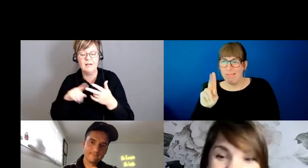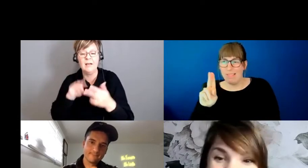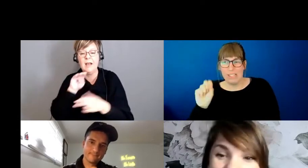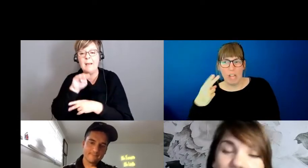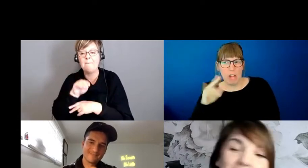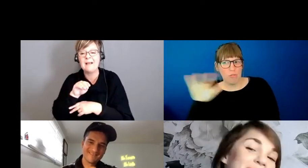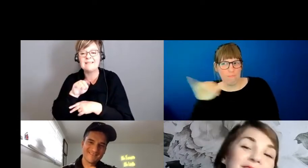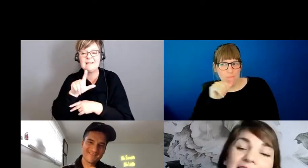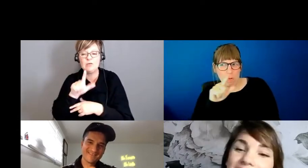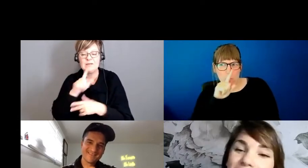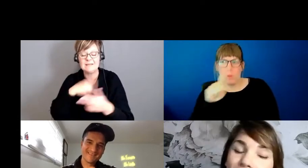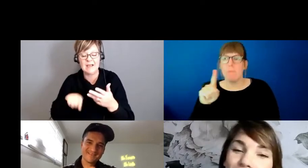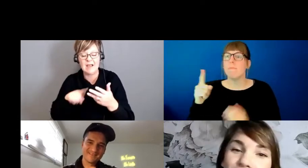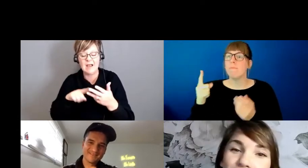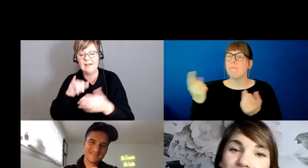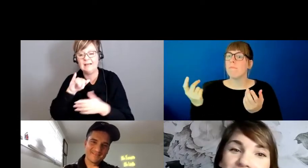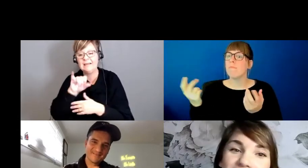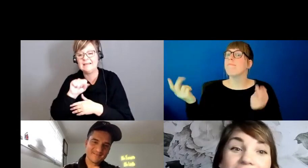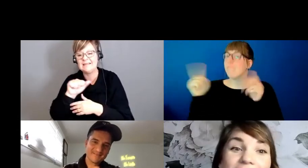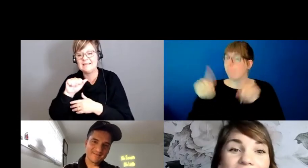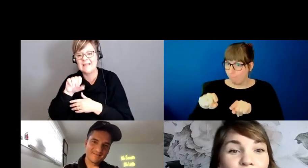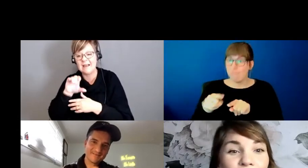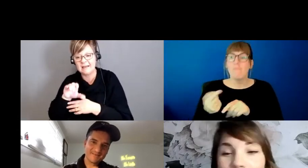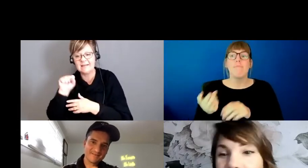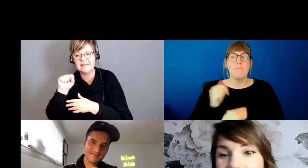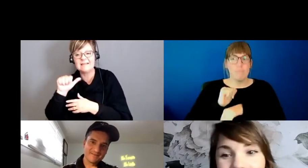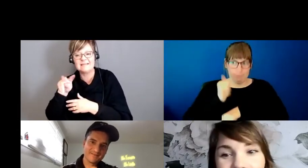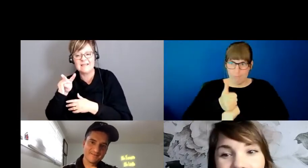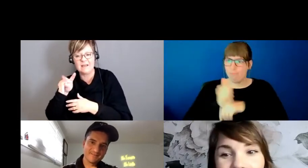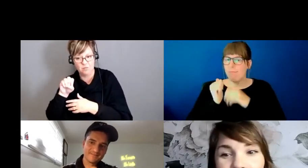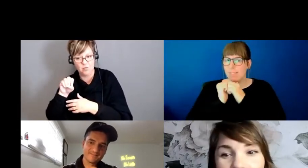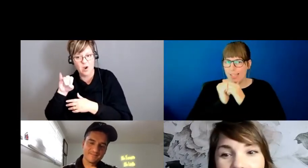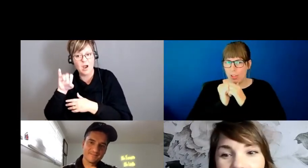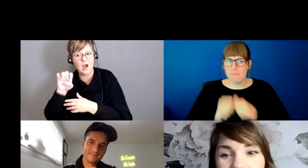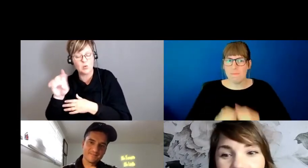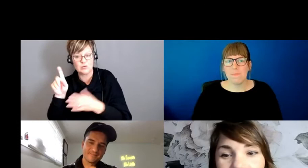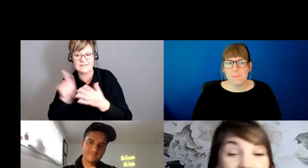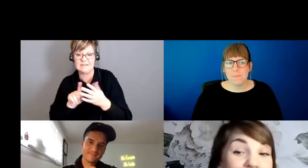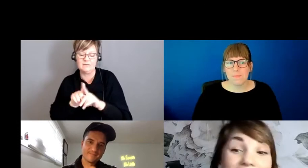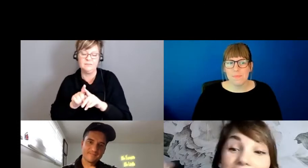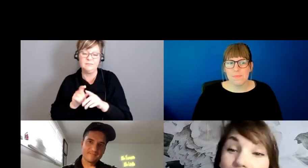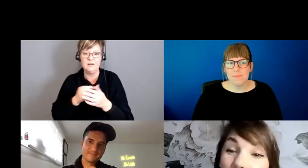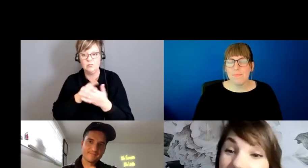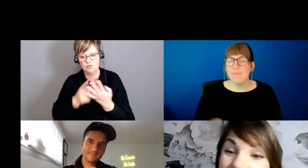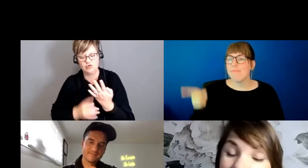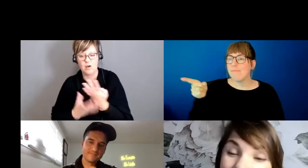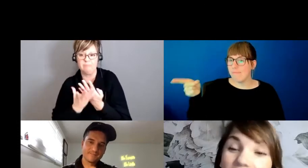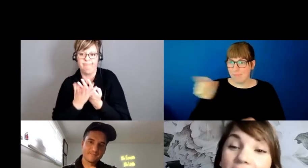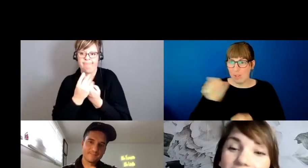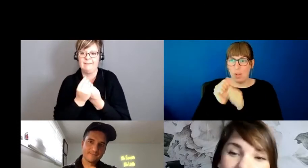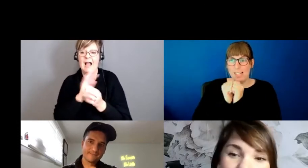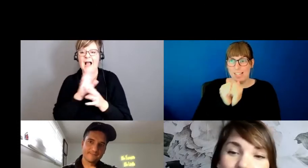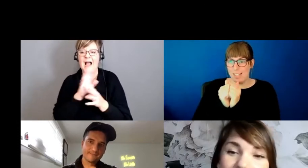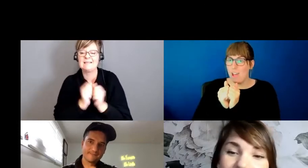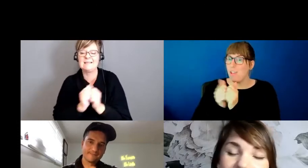AND SO ONE OF THESE OTHER PEOPLE, WE HAVE BEEN WORKING WITH THEM, AND SO WE WANTED TO